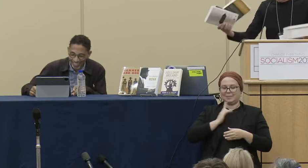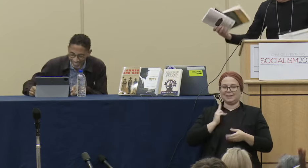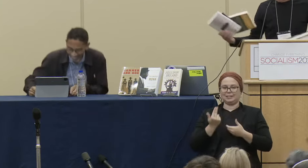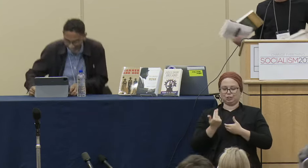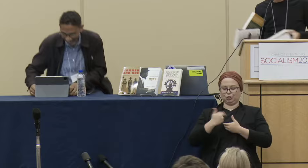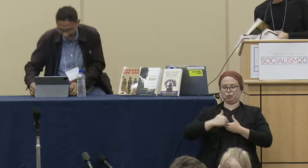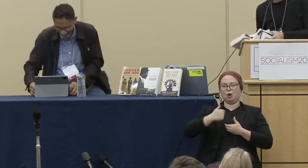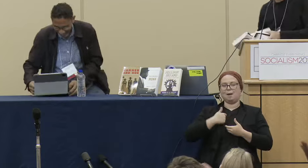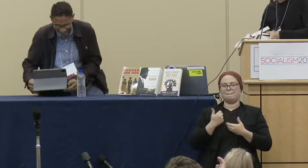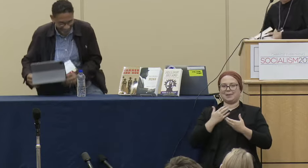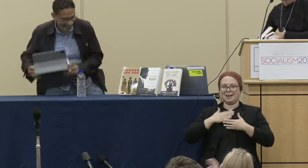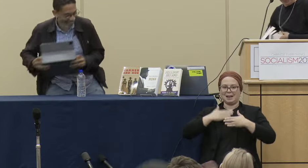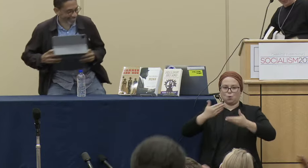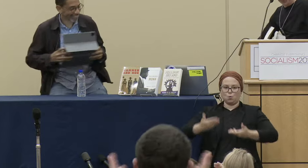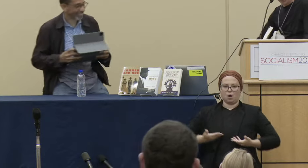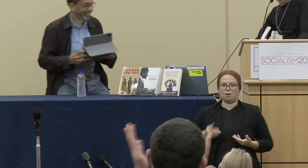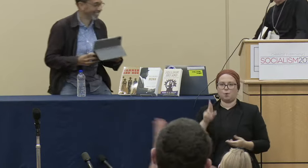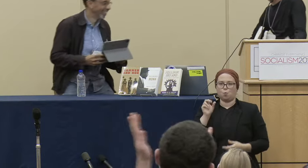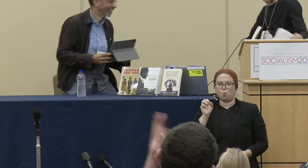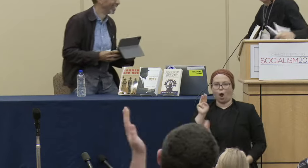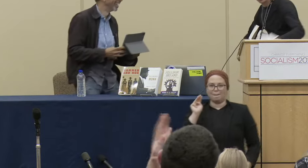it is, please join me in welcoming Robin D.G. Kelley.